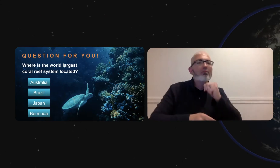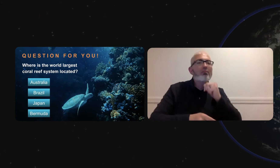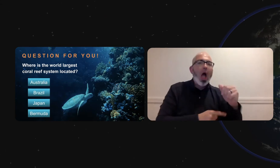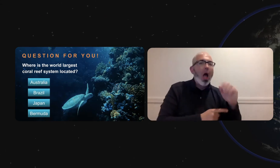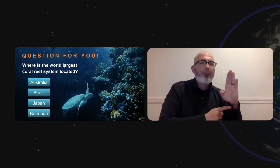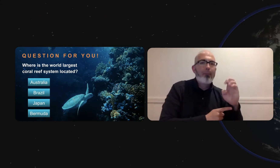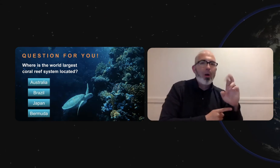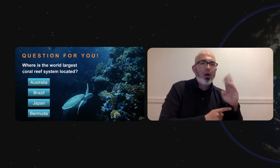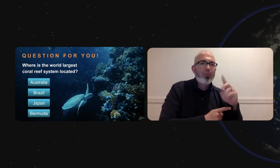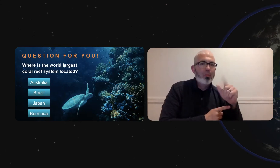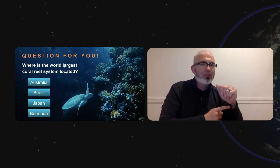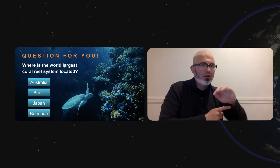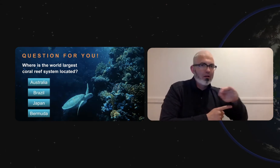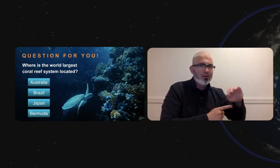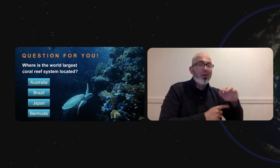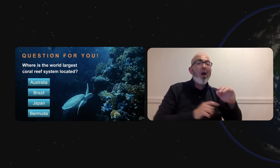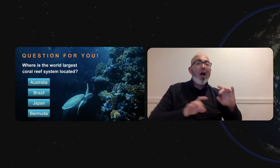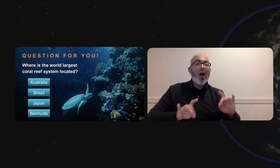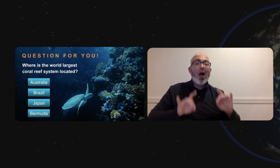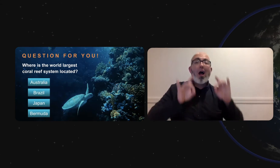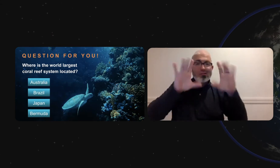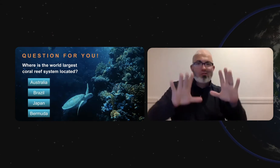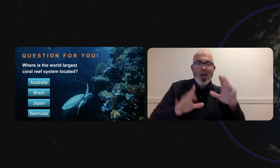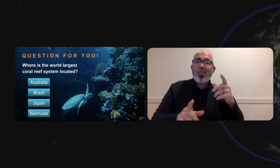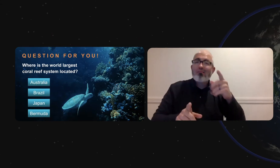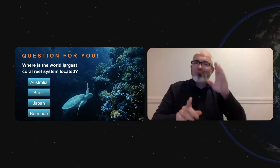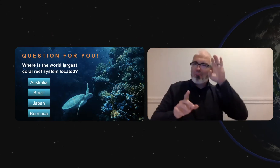Then, you can see both the slides and the speaker side by side.